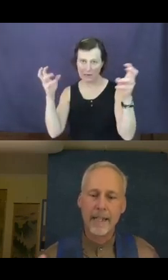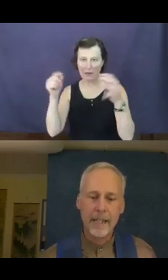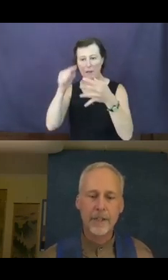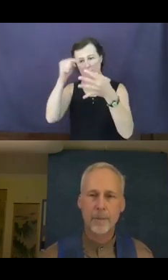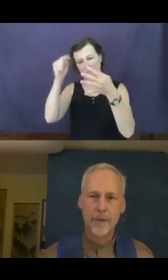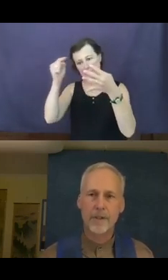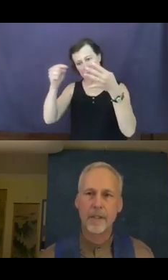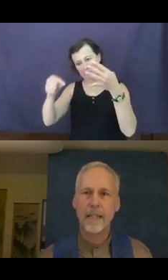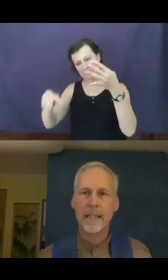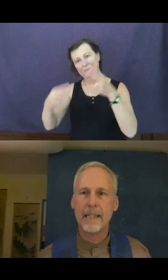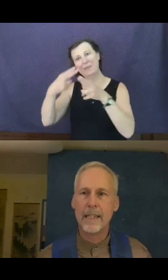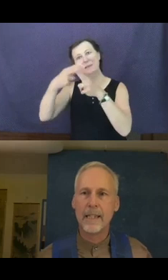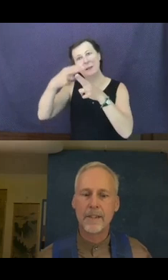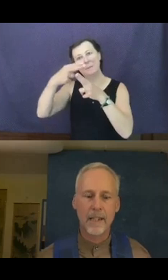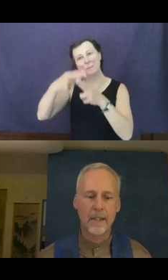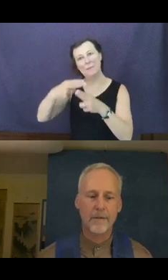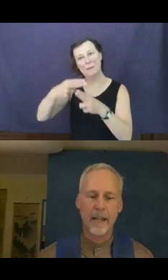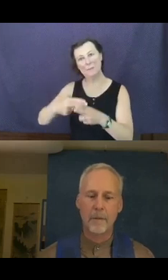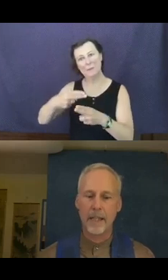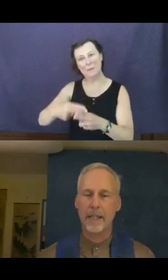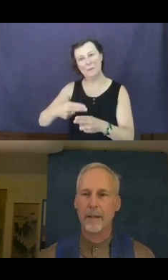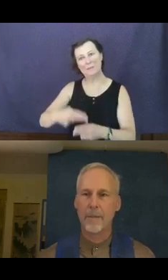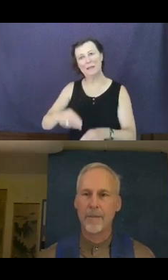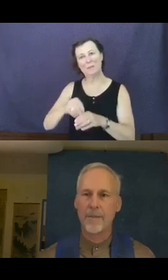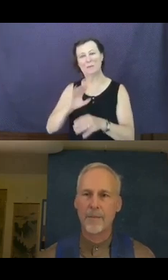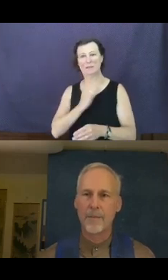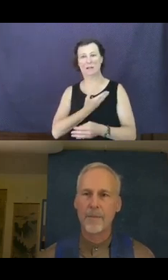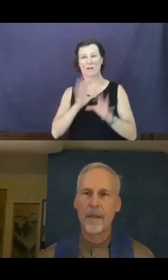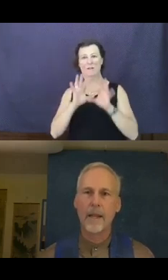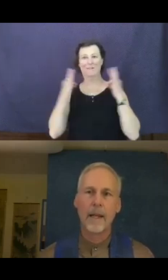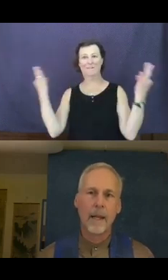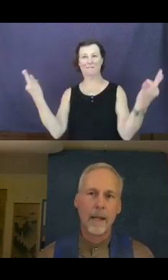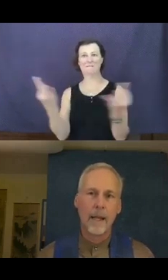each person in the extended family.